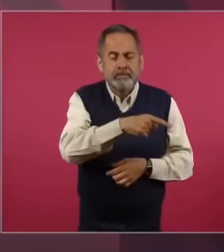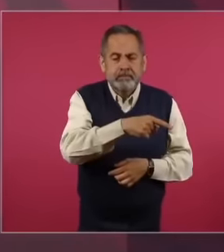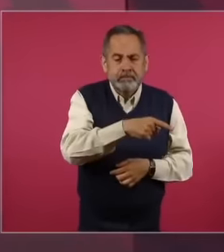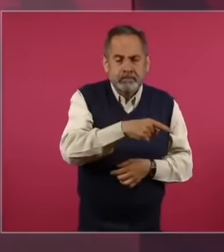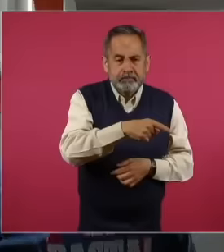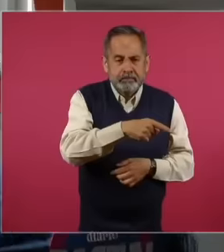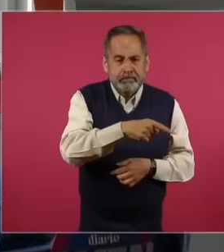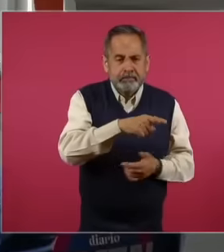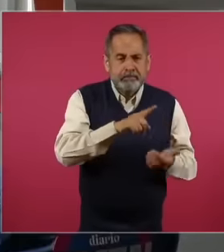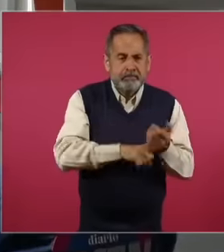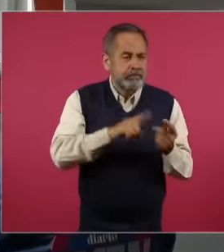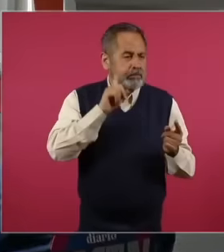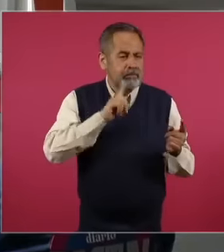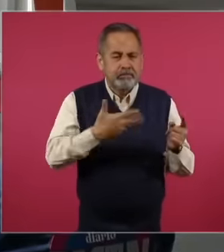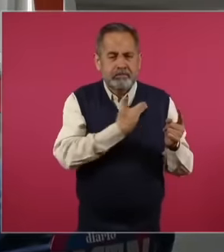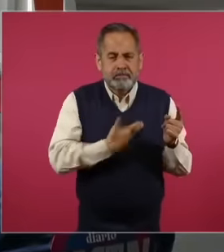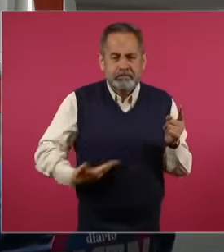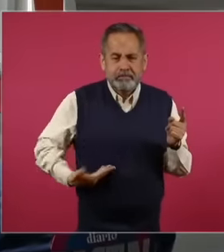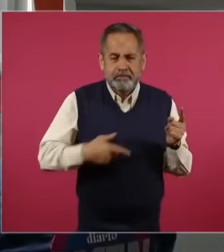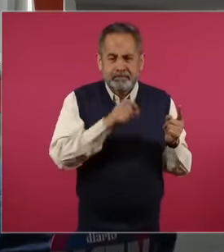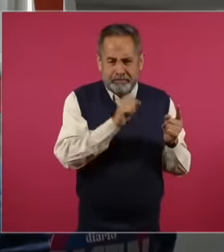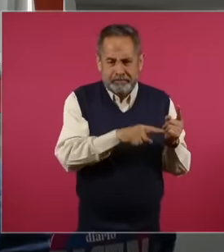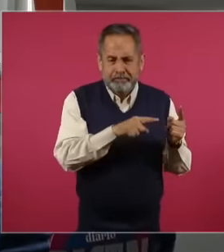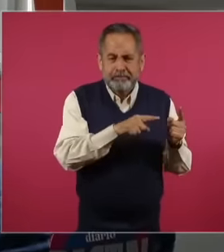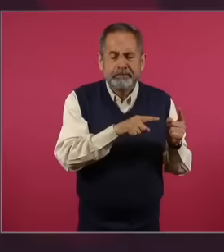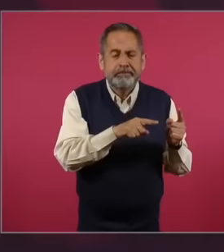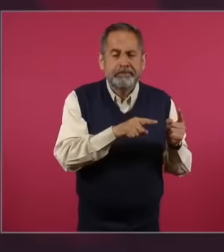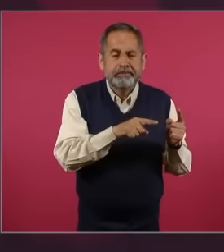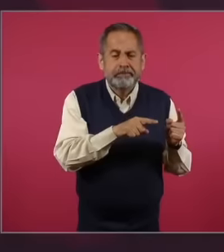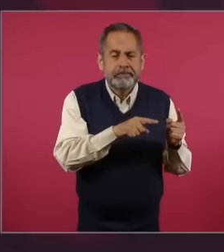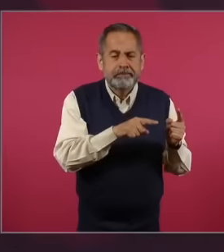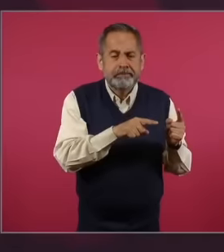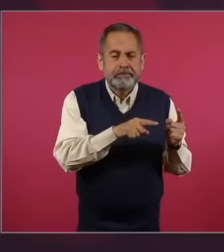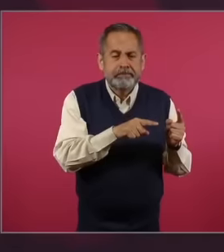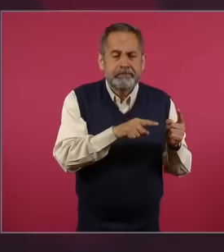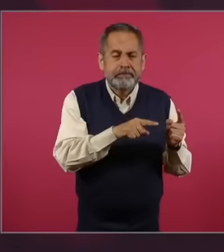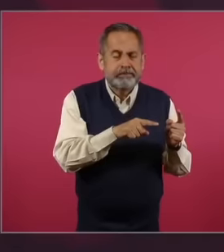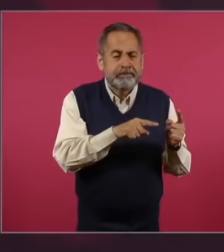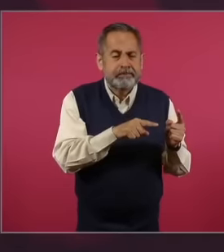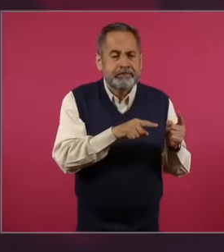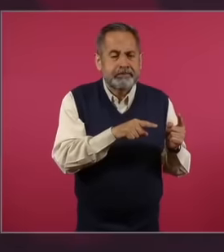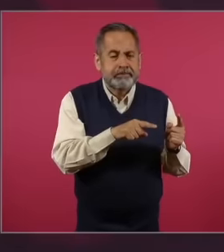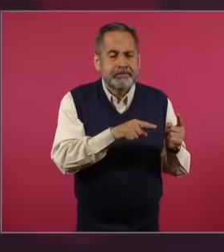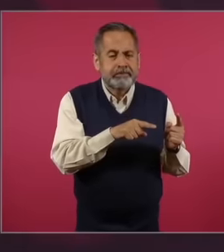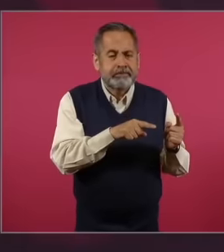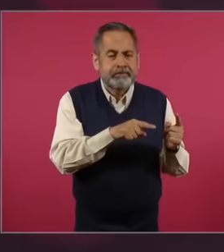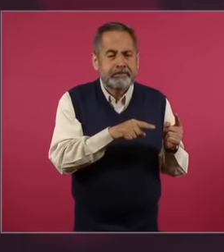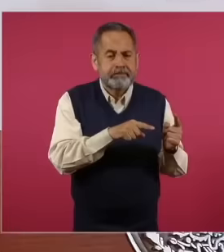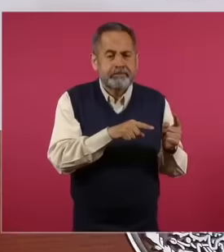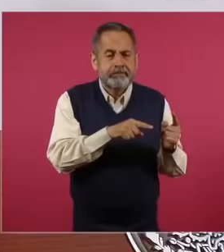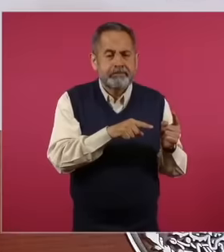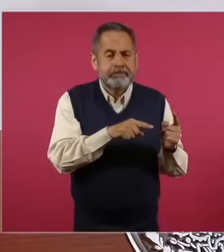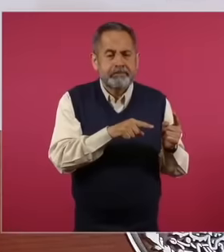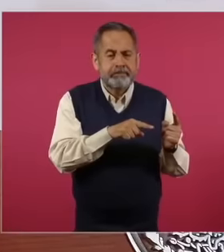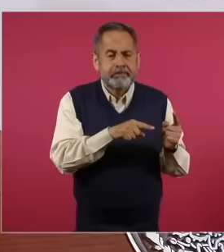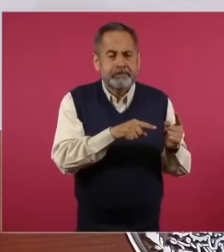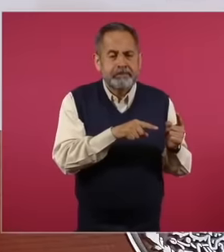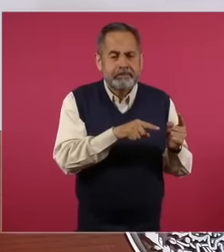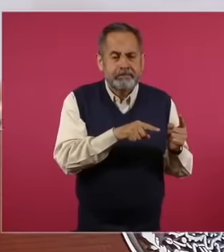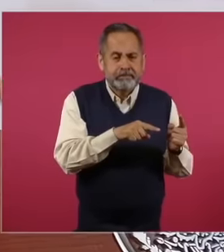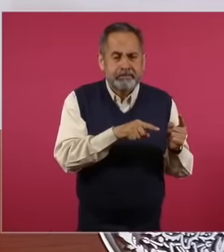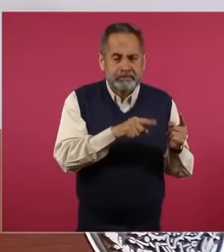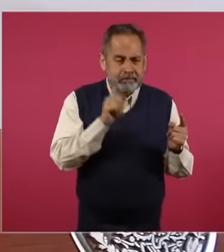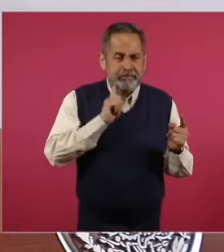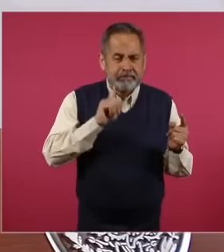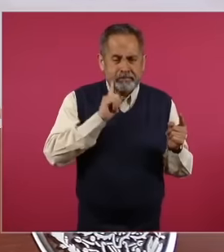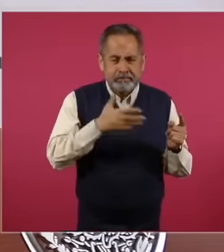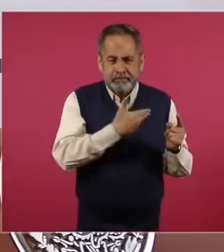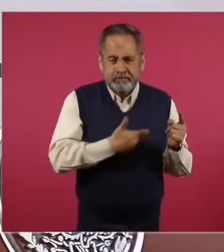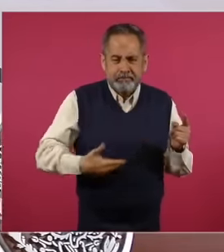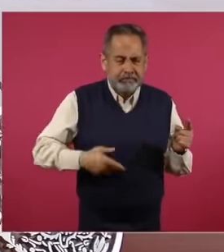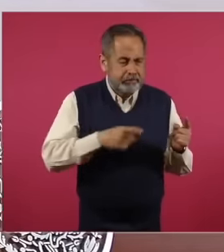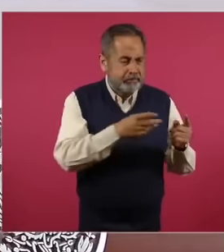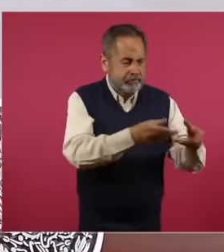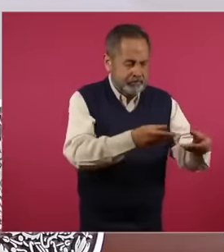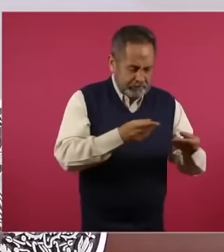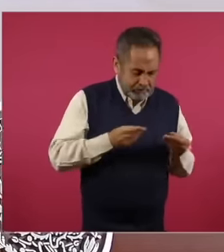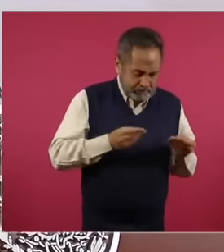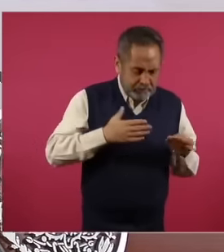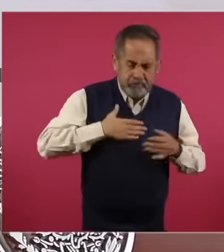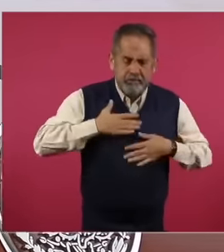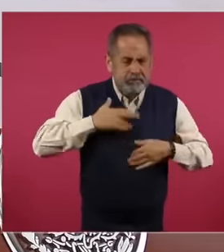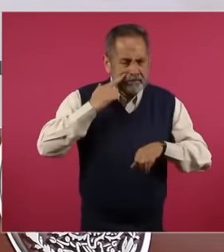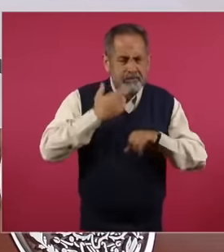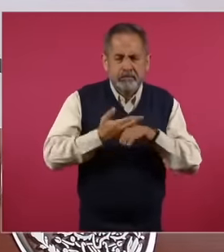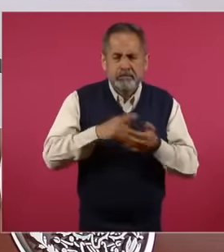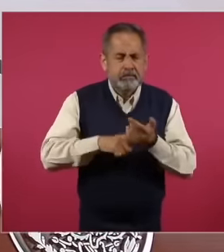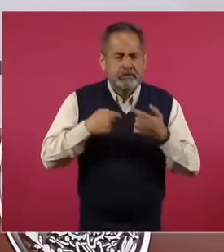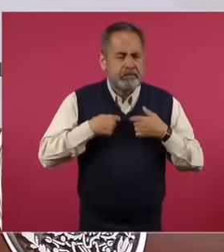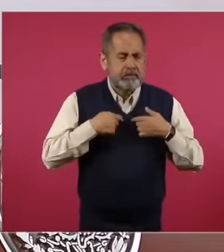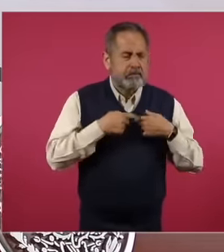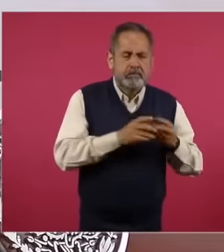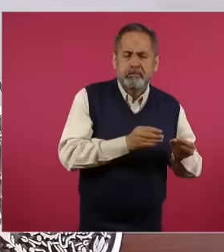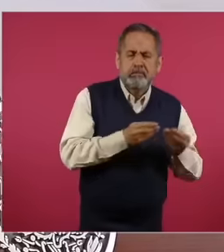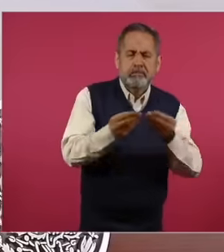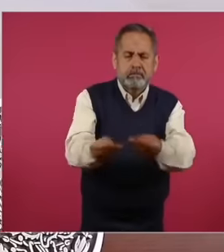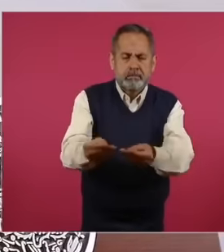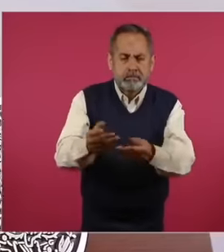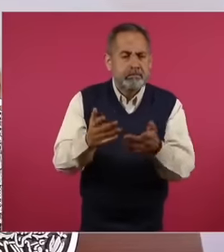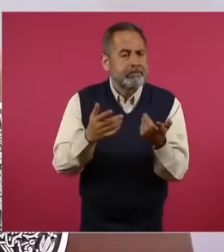a resource that did not correspond to her to